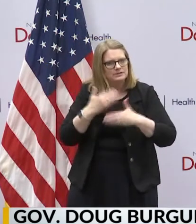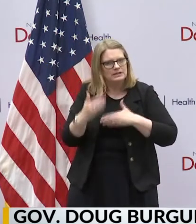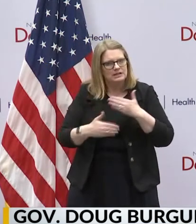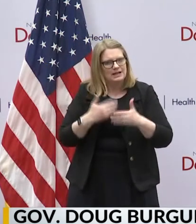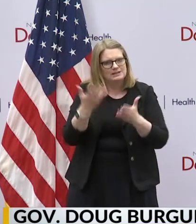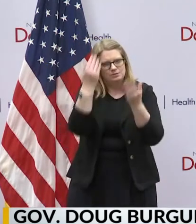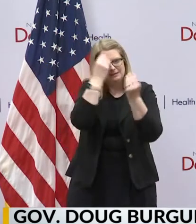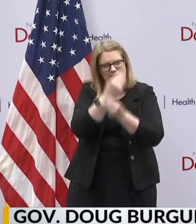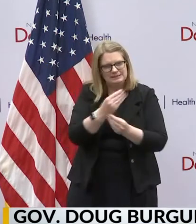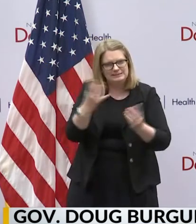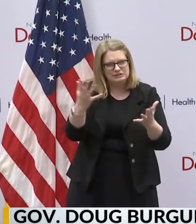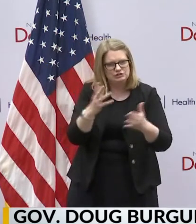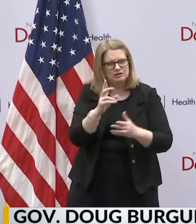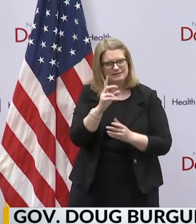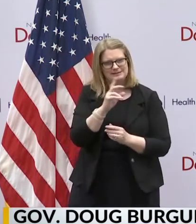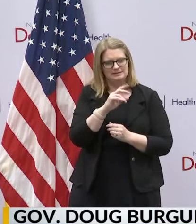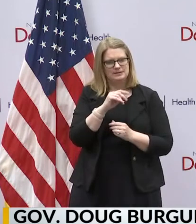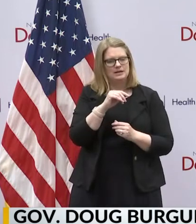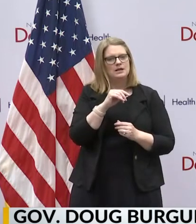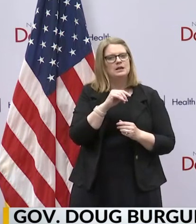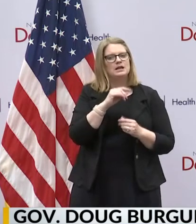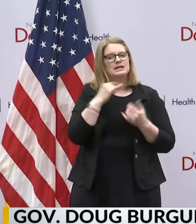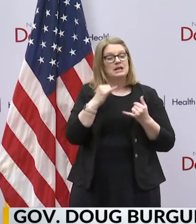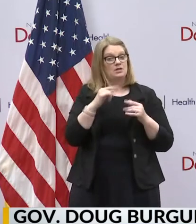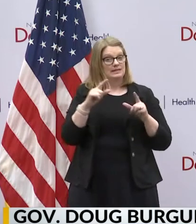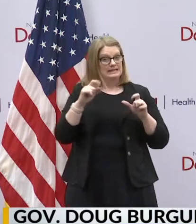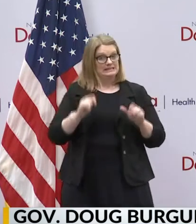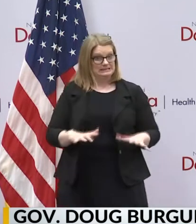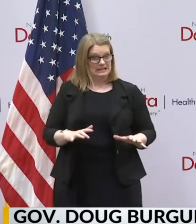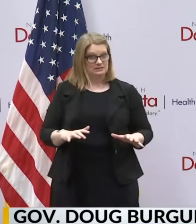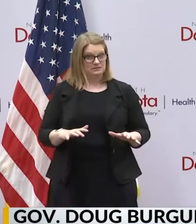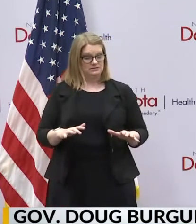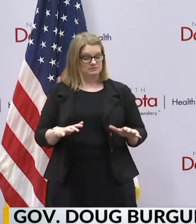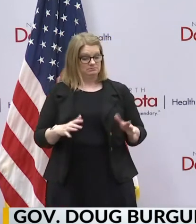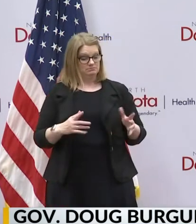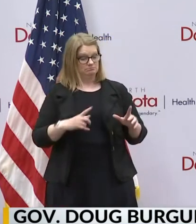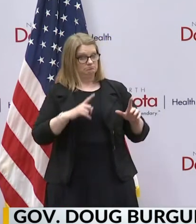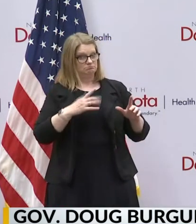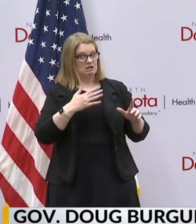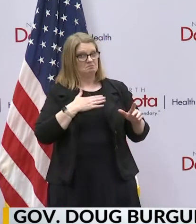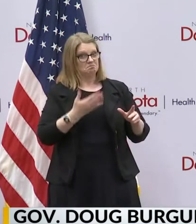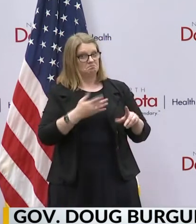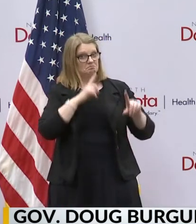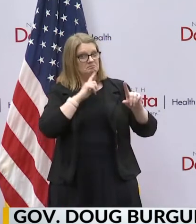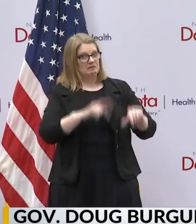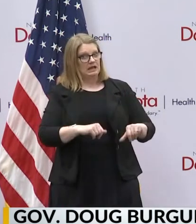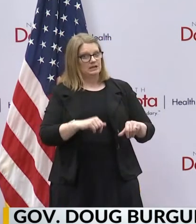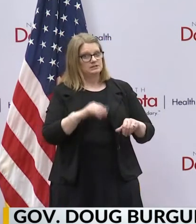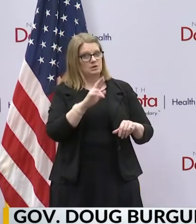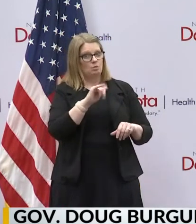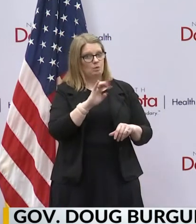GAP, AND SO AGAIN, WE CAUTION PEOPLE AS WE SHARE SOME OF THIS DATA.